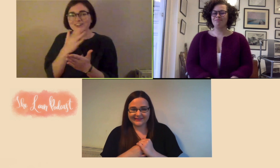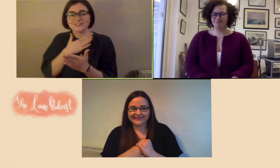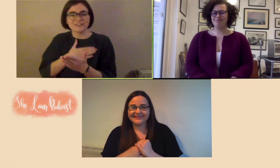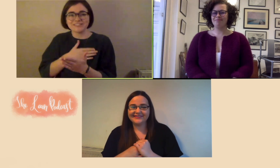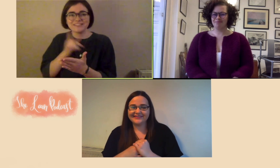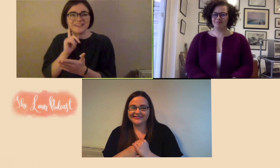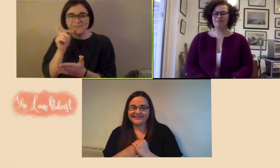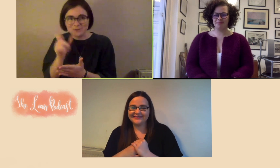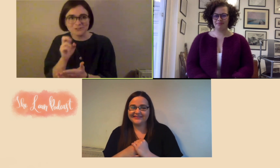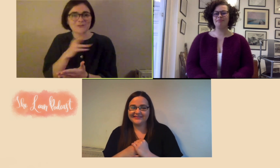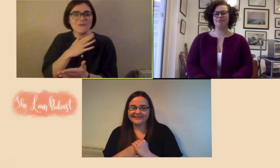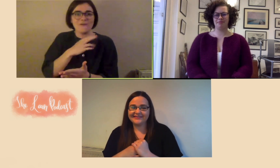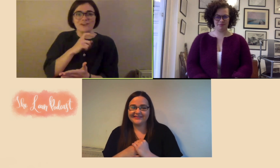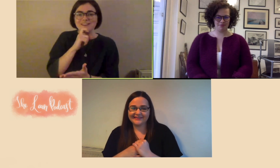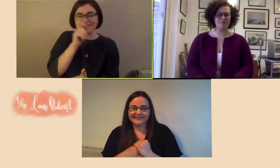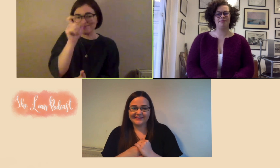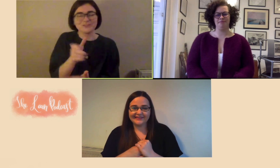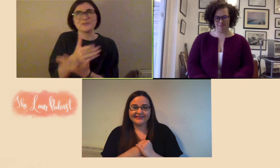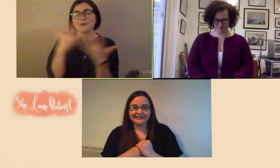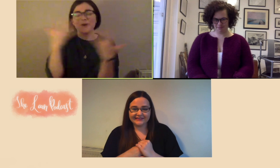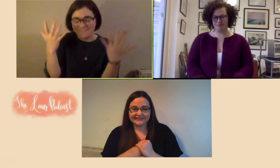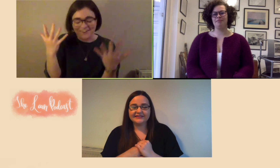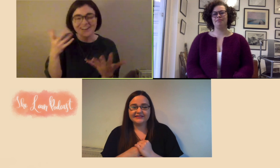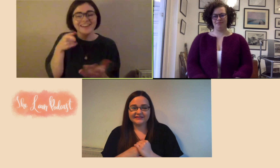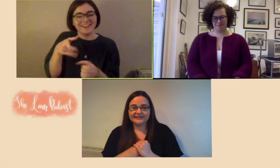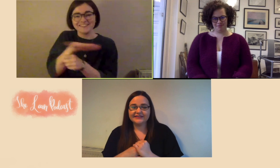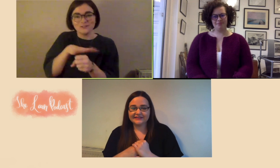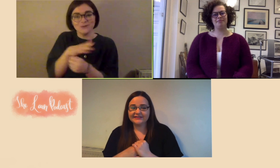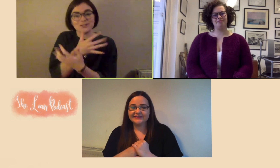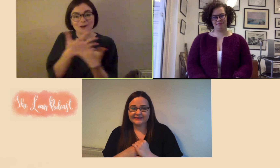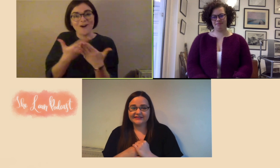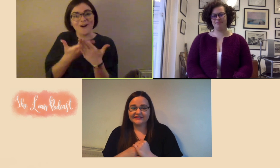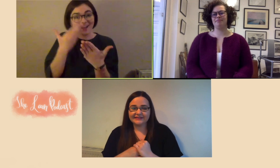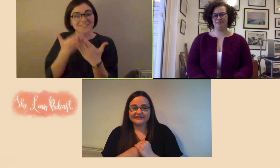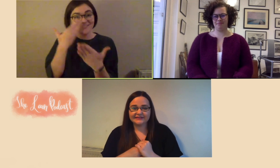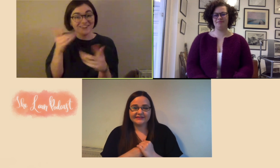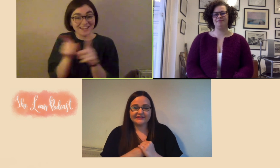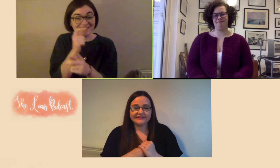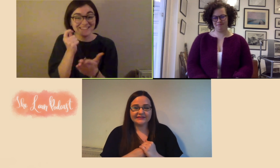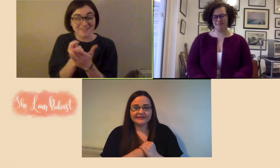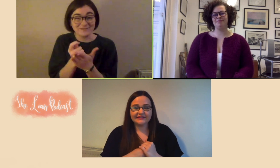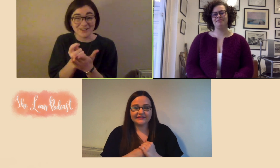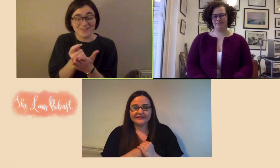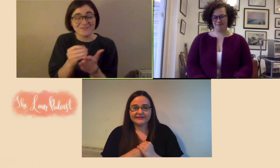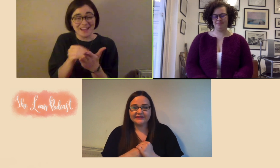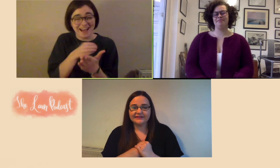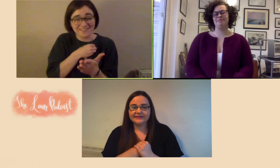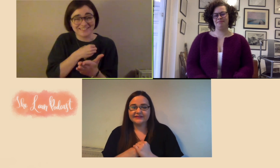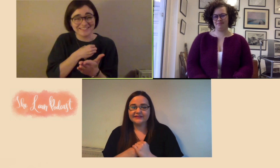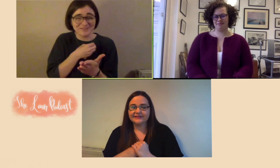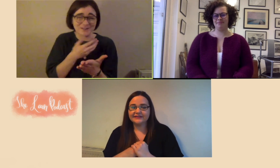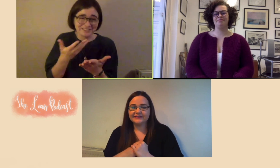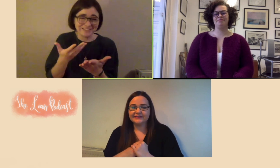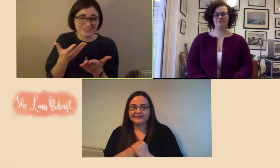And I think in a way that's actually the nice part, you know it's not just the interpreter learning or say for example the deaf person, the hearing person who's involved